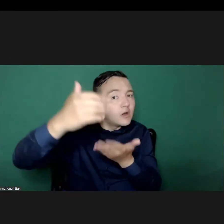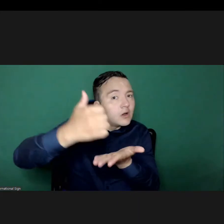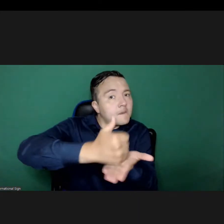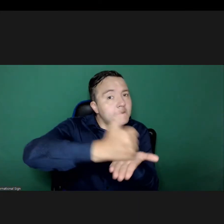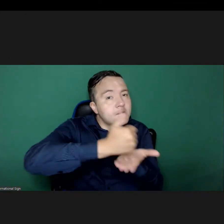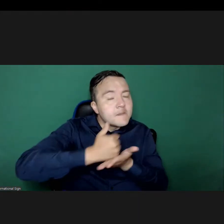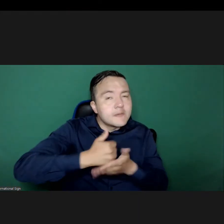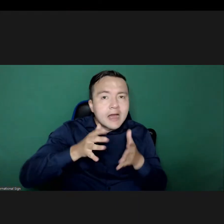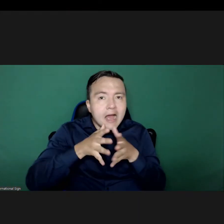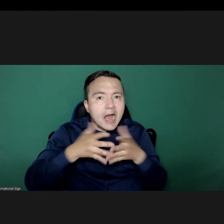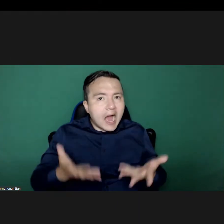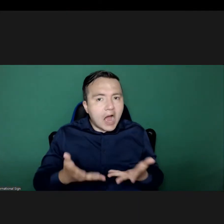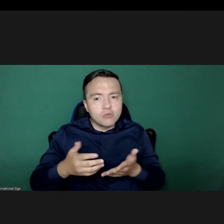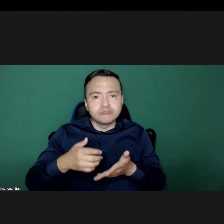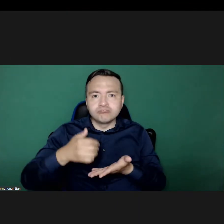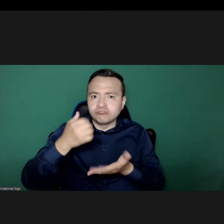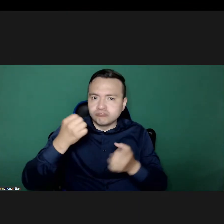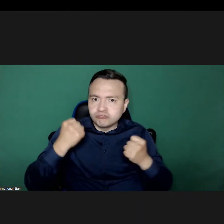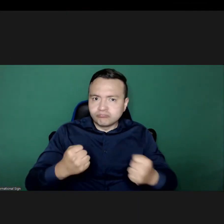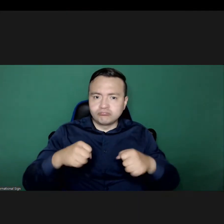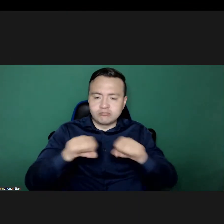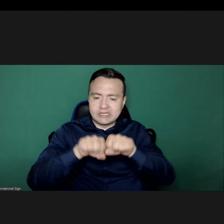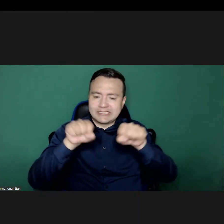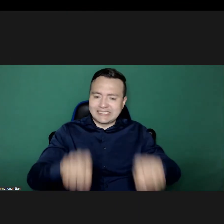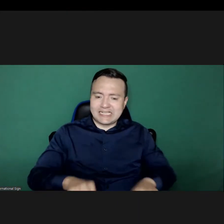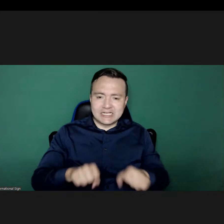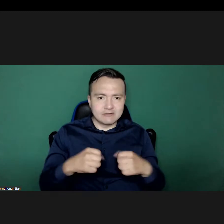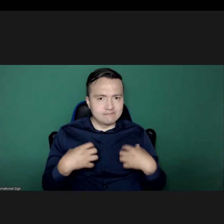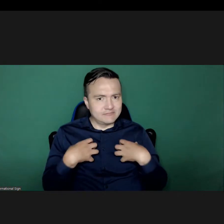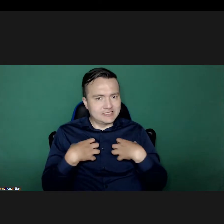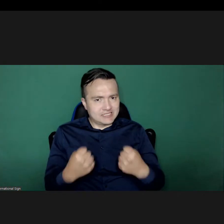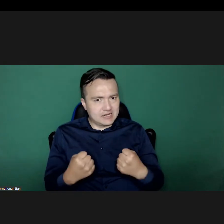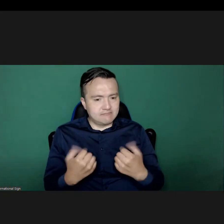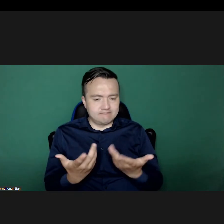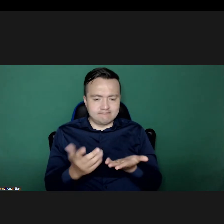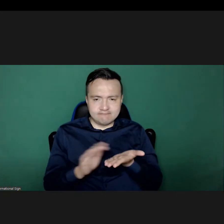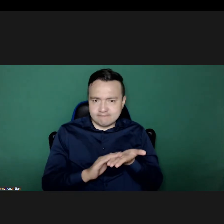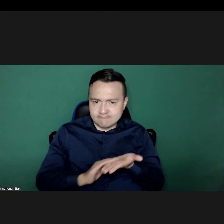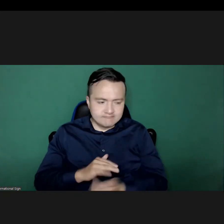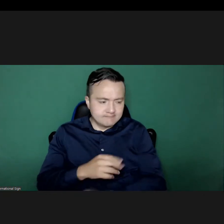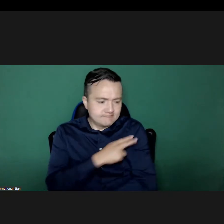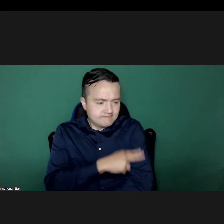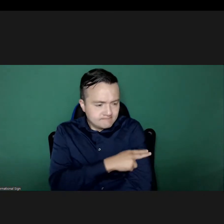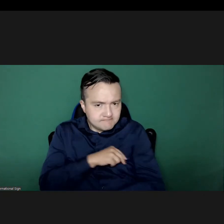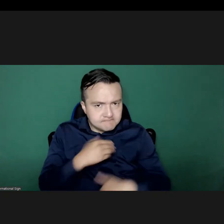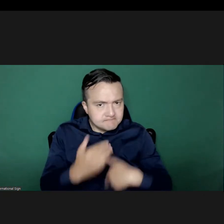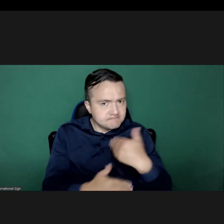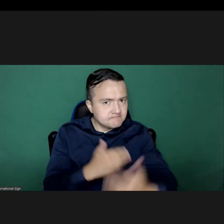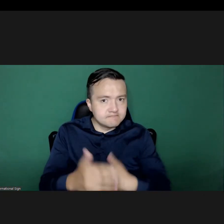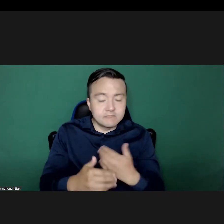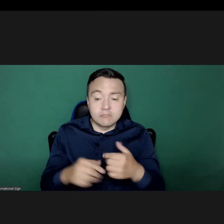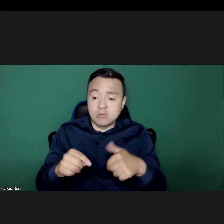, post the pandemic, and towards the latter stages of the pandemic, we hope. So again, thank you very much.